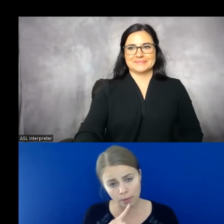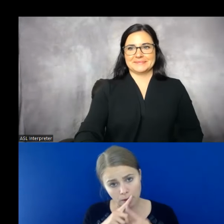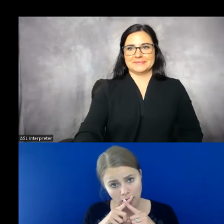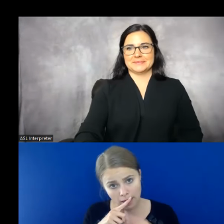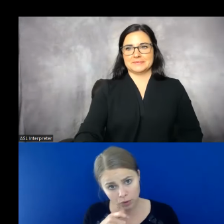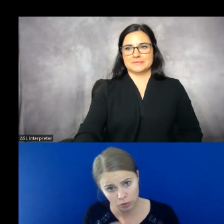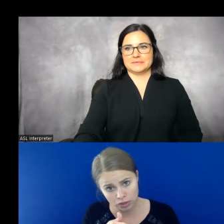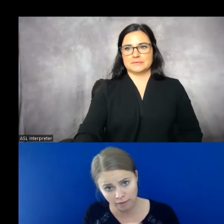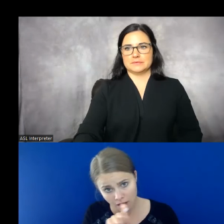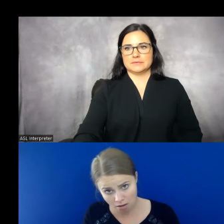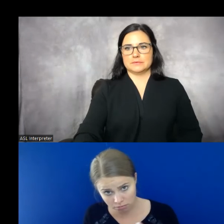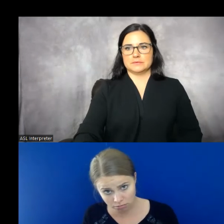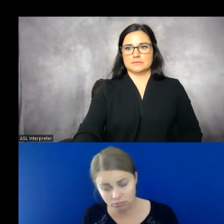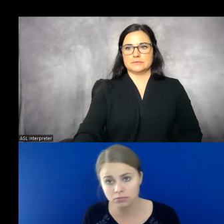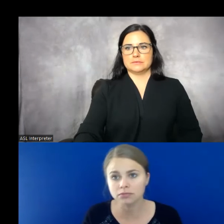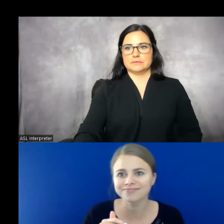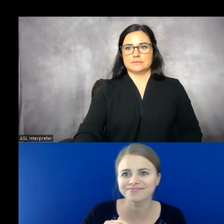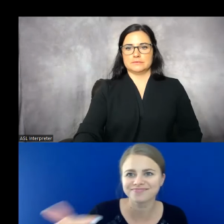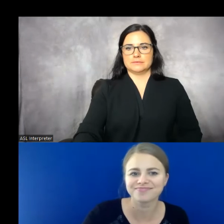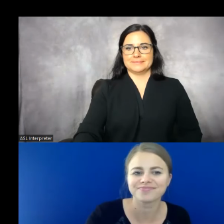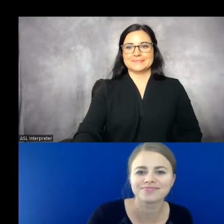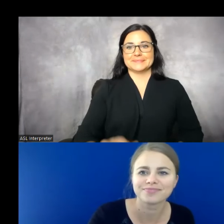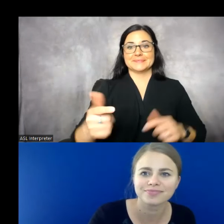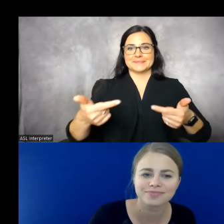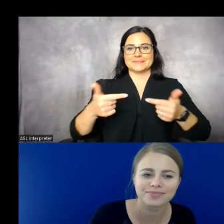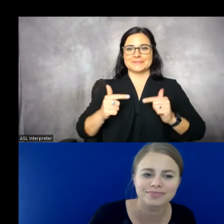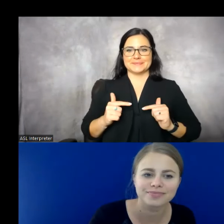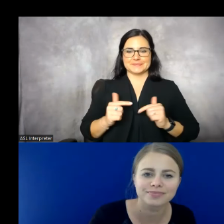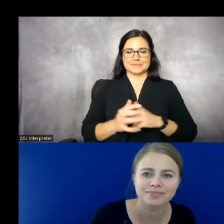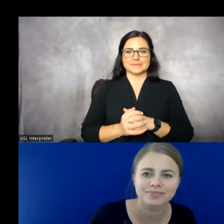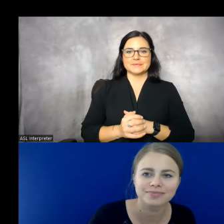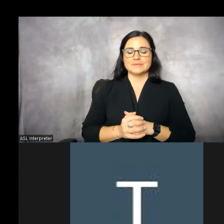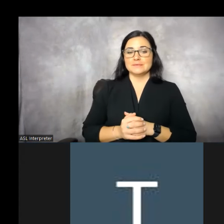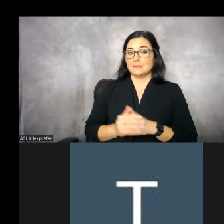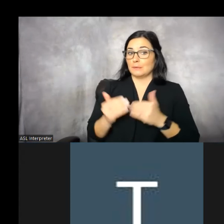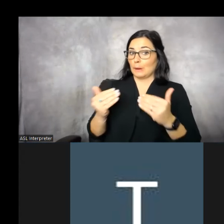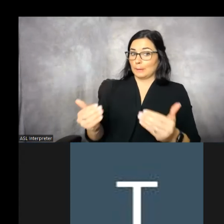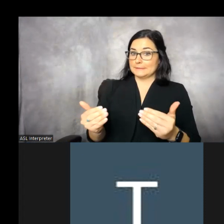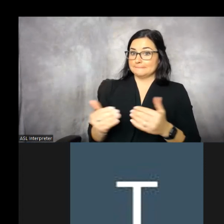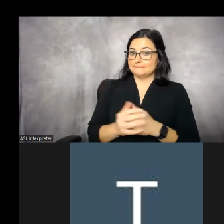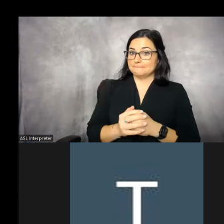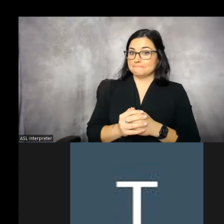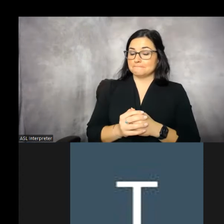about designing the product in the first place. They could just -- if they designed the original product to do all of that, then they wouldn't have to provide the second one. Right. And anecdotally, I believe the vendor did take some of our feedback.